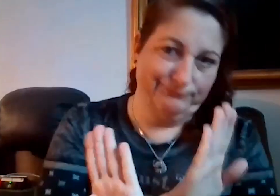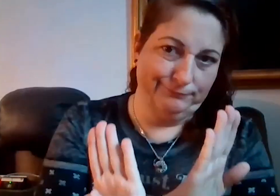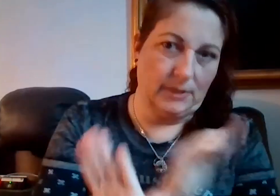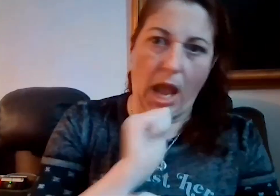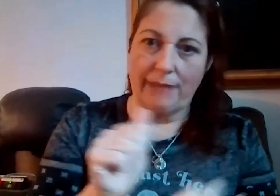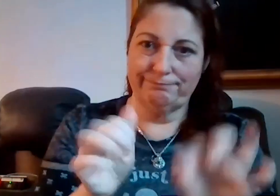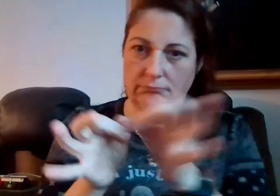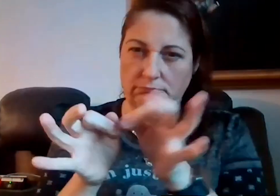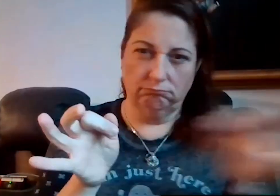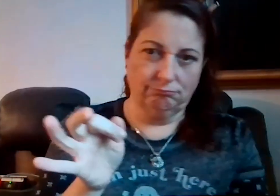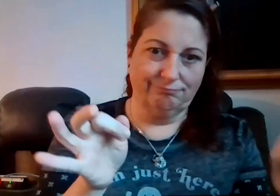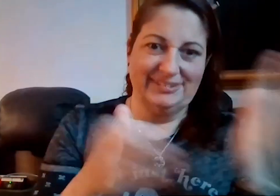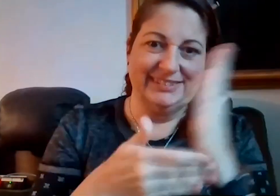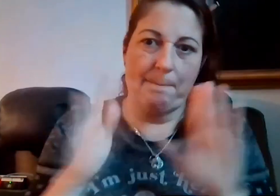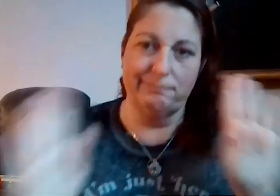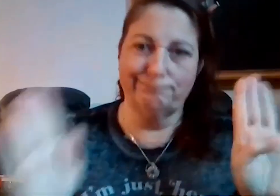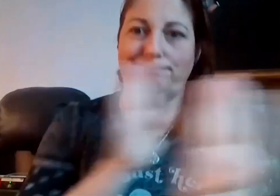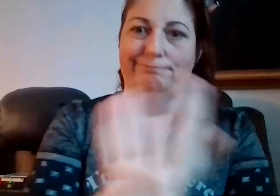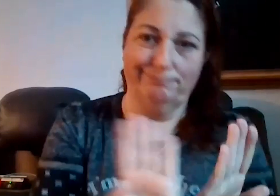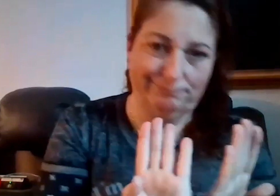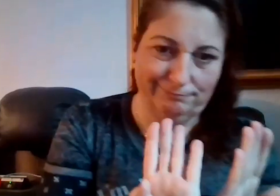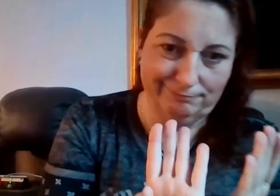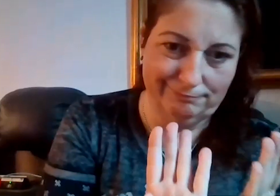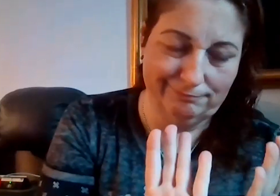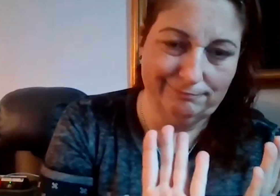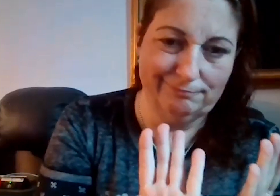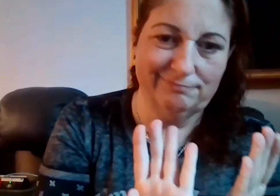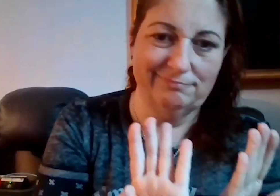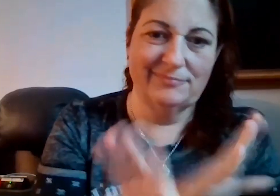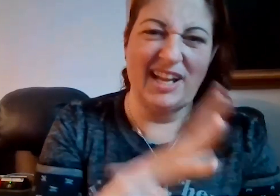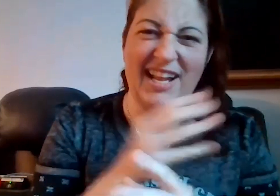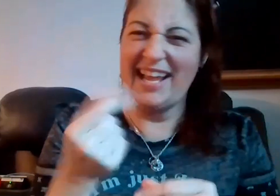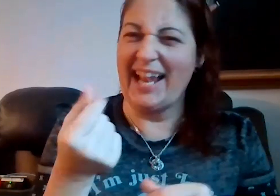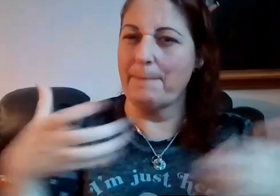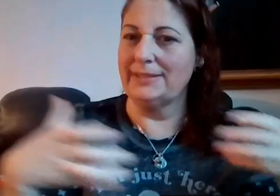it. It's usually it usually isn't signed out it's usually